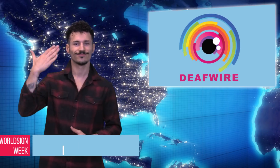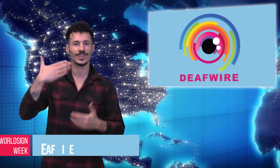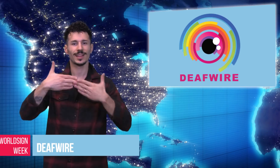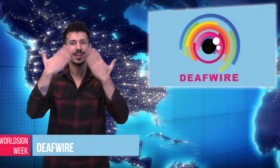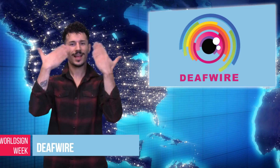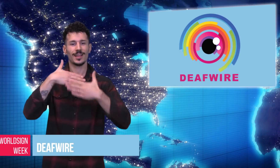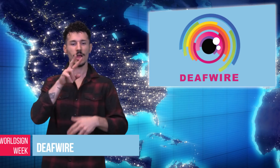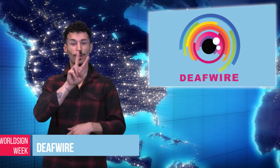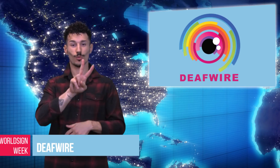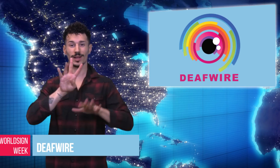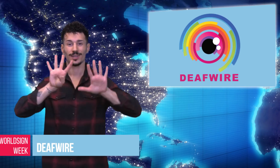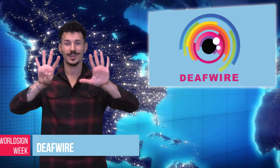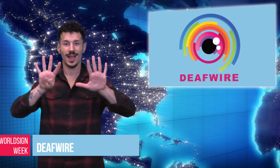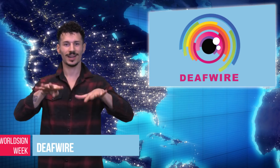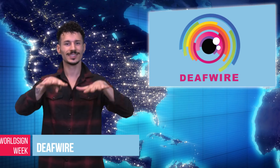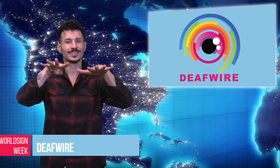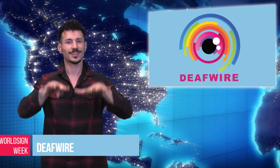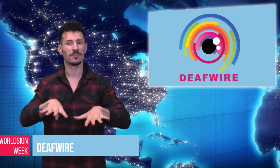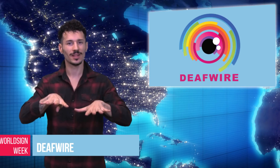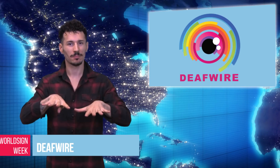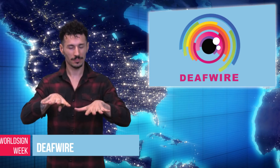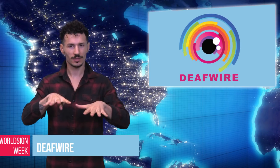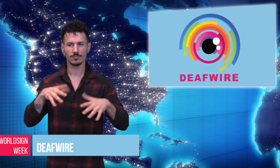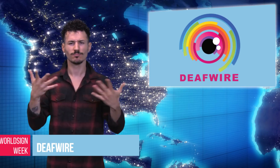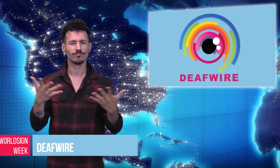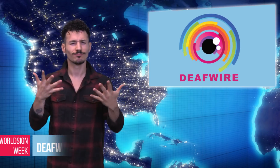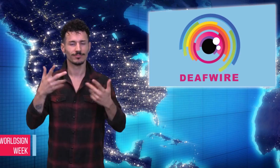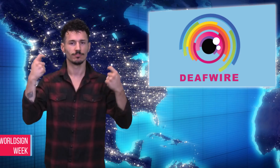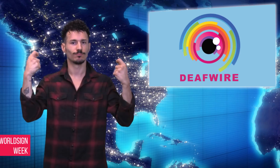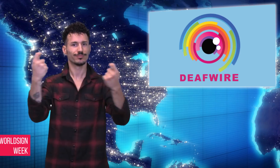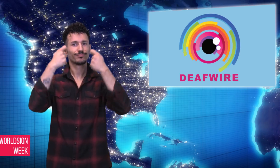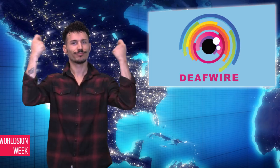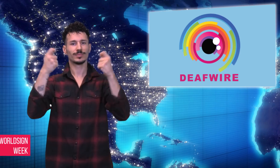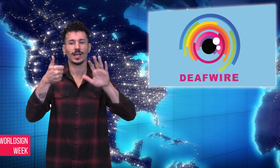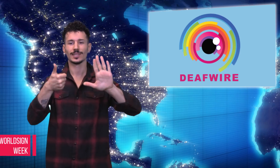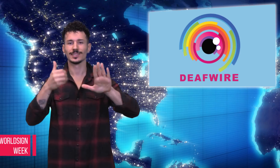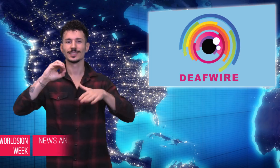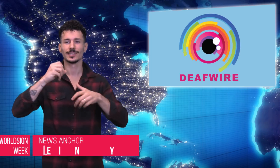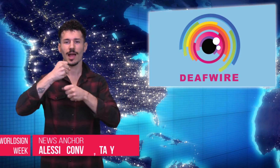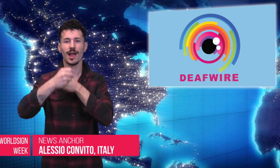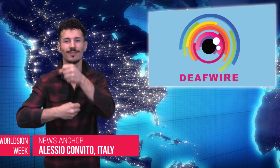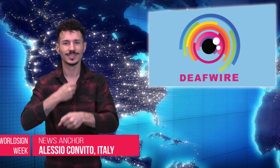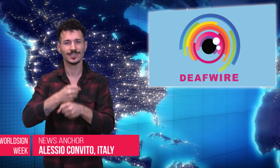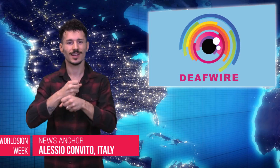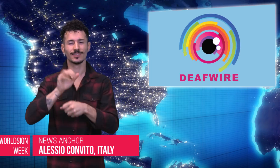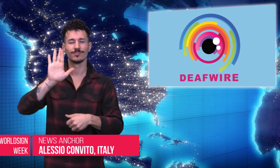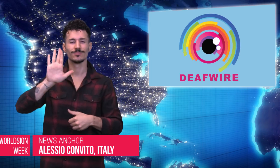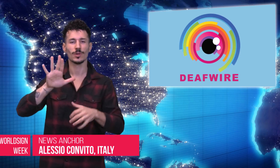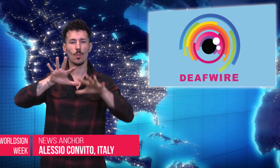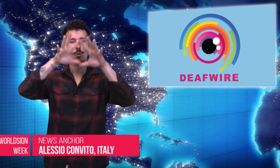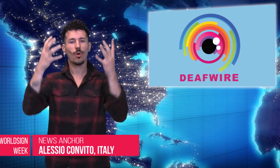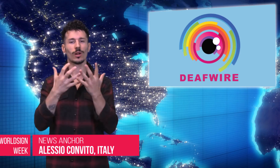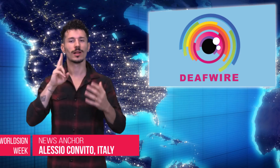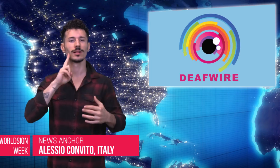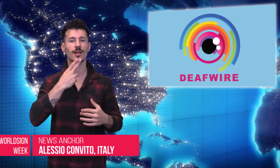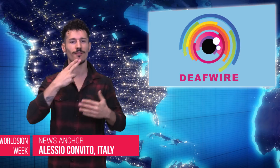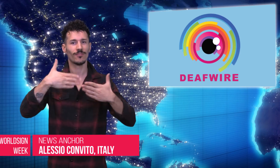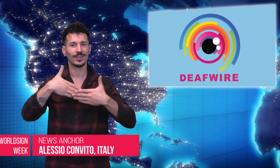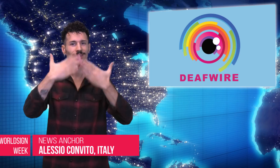Alessio: On the 60th anniversary of World Deaf Day, which was